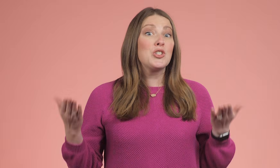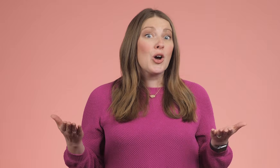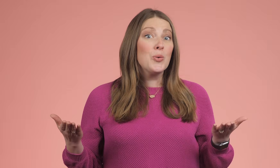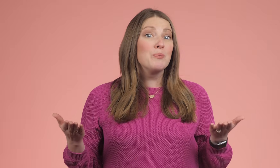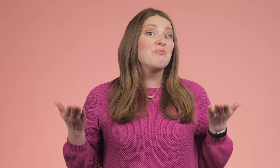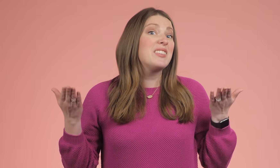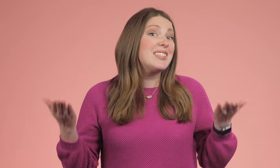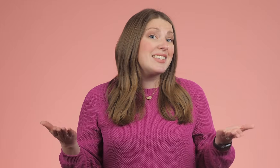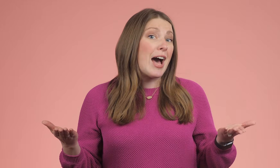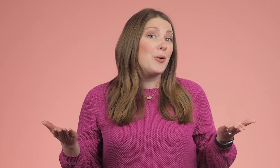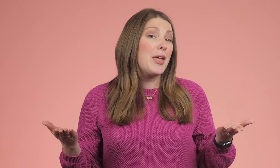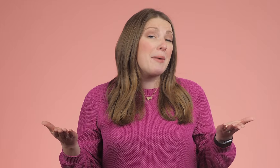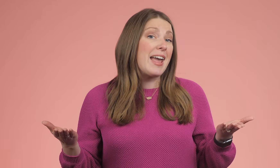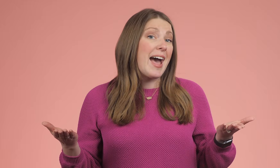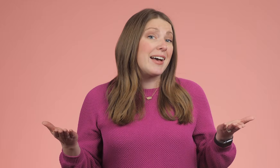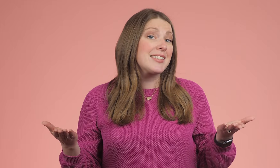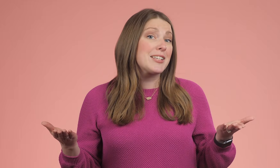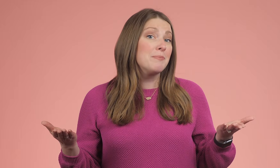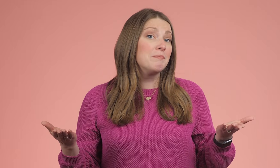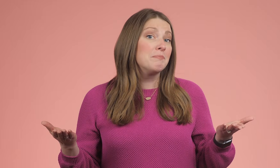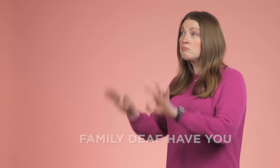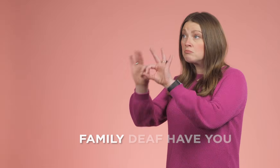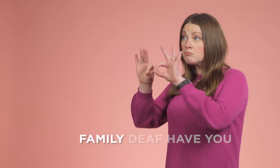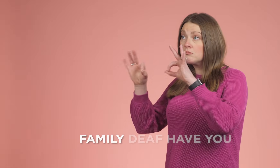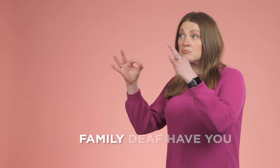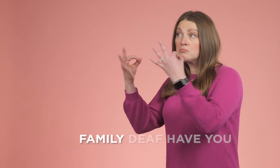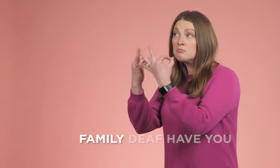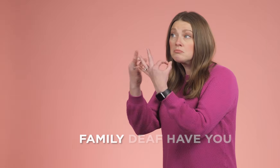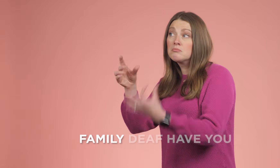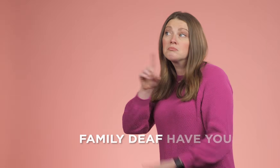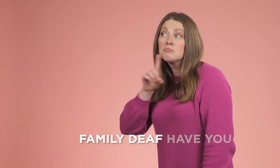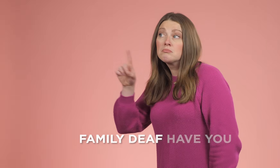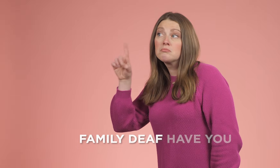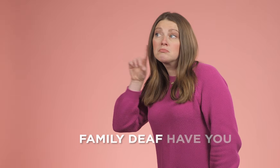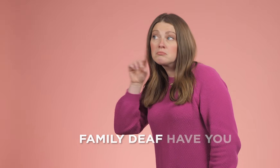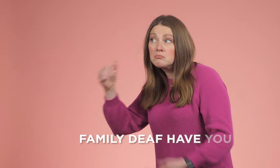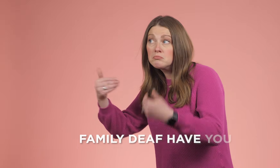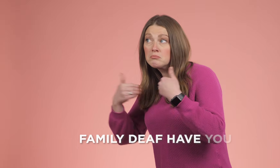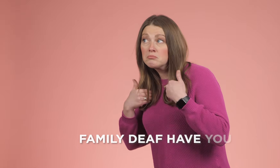So this is how they might ask. Family deaf